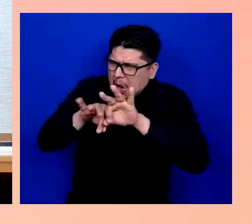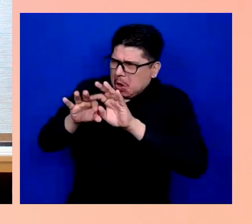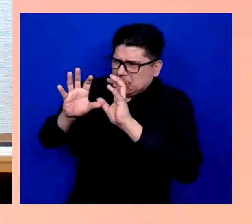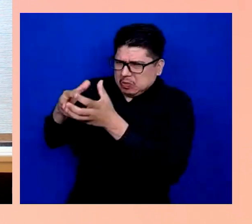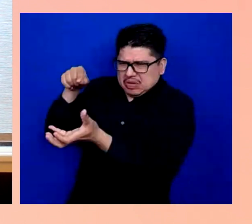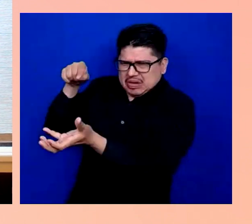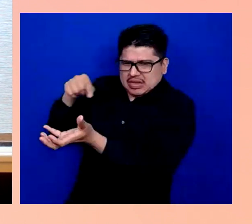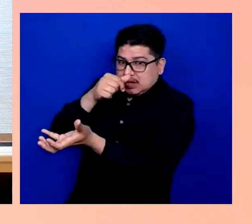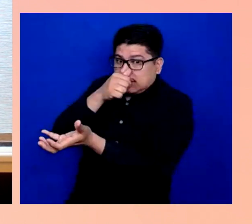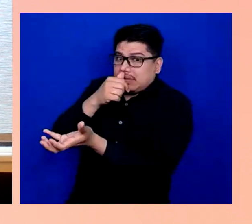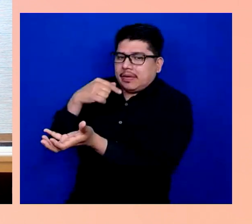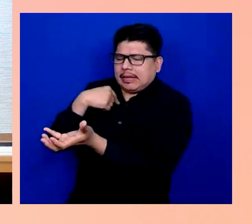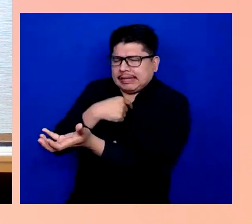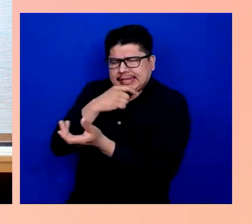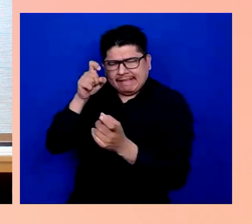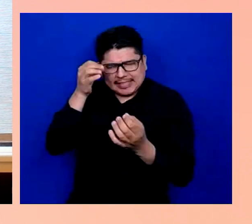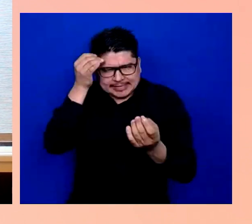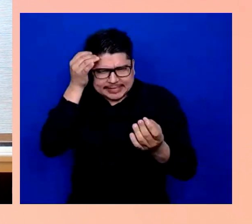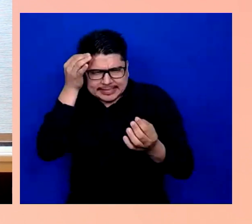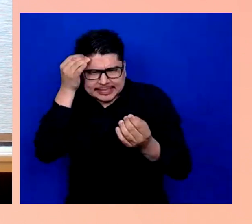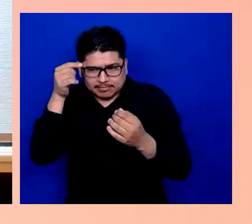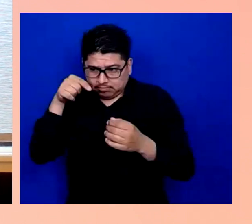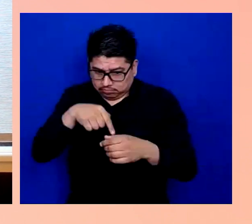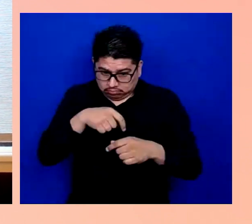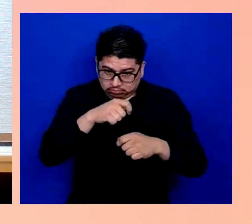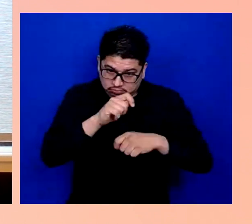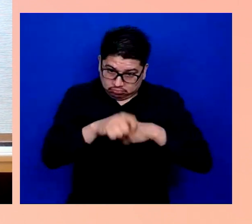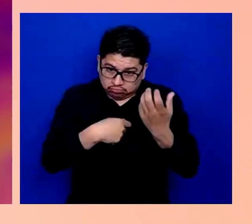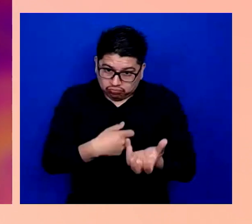a replacement for the way we do everything?